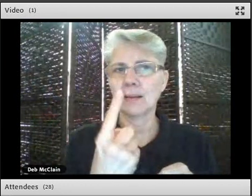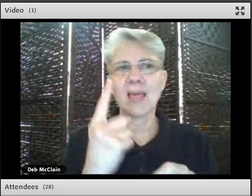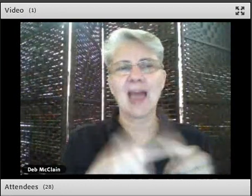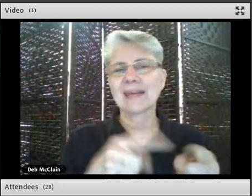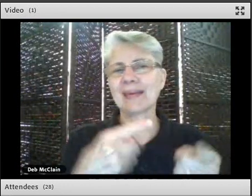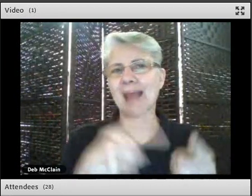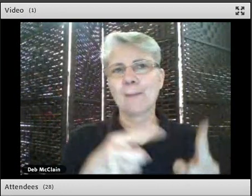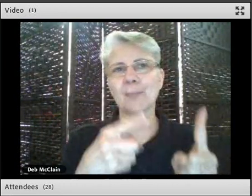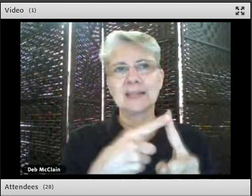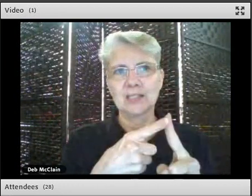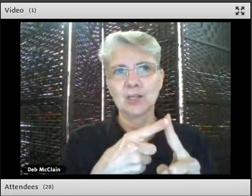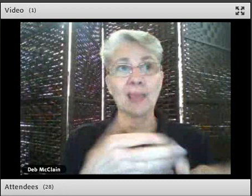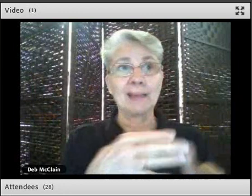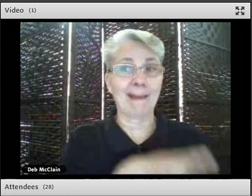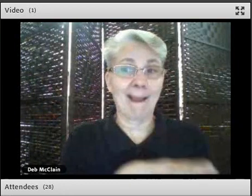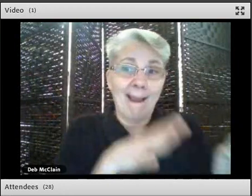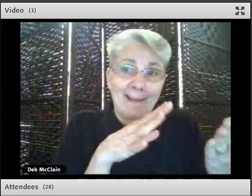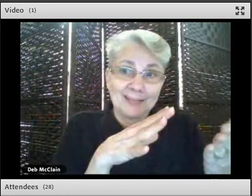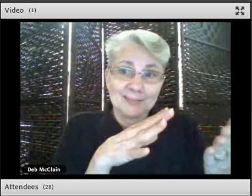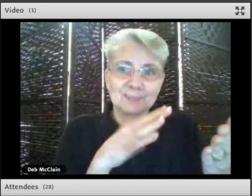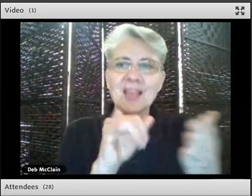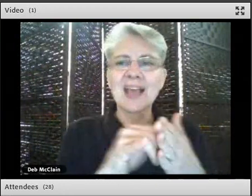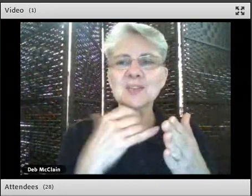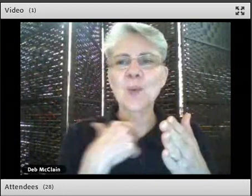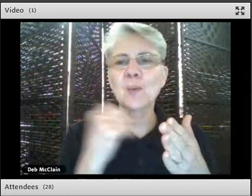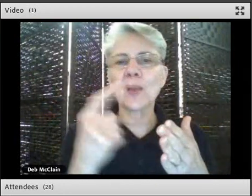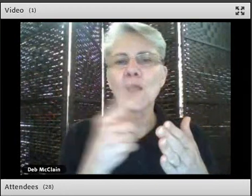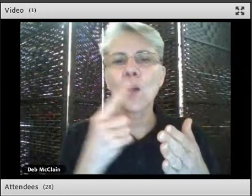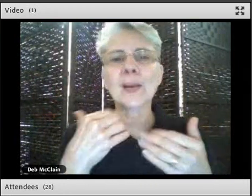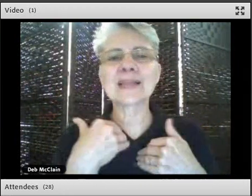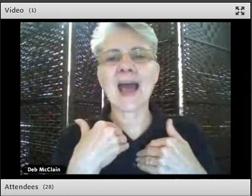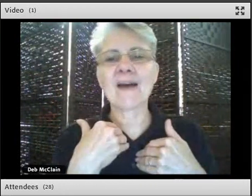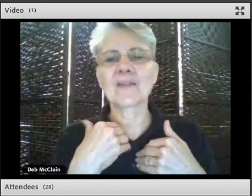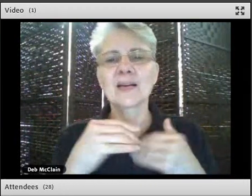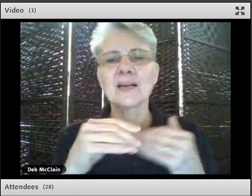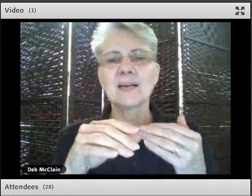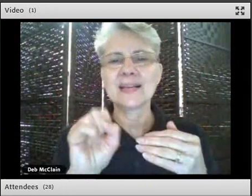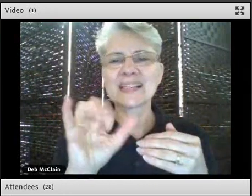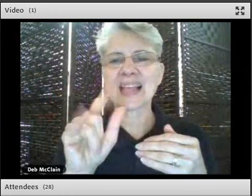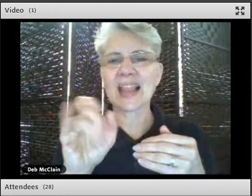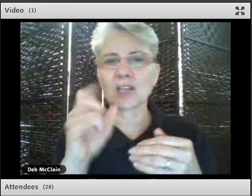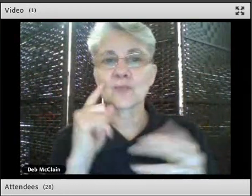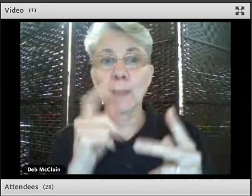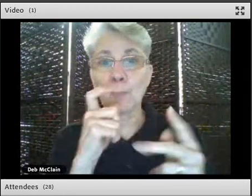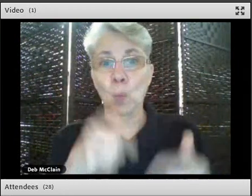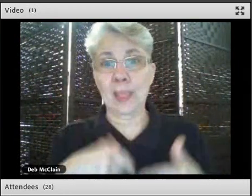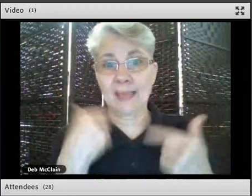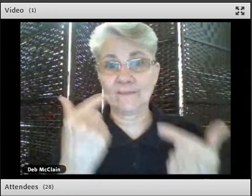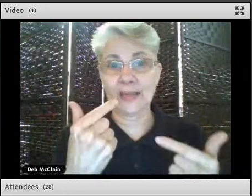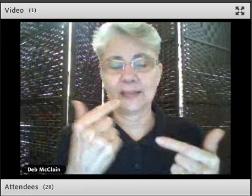And so, every time David Sedaris publishes a new book of short stories,